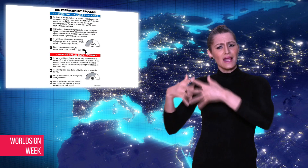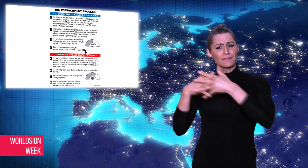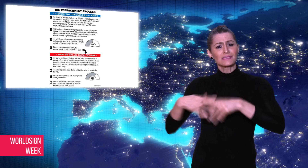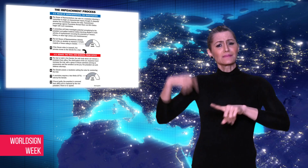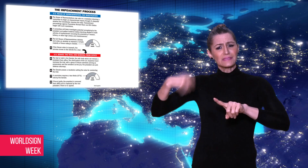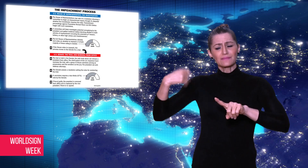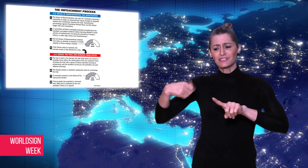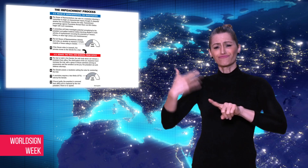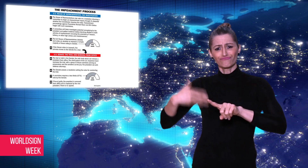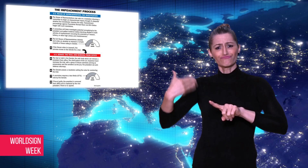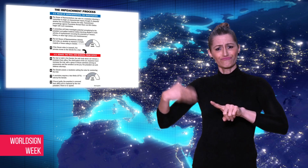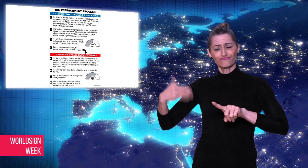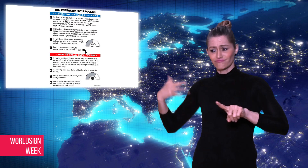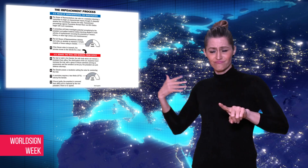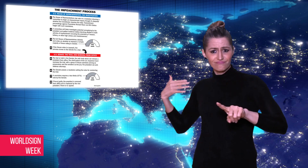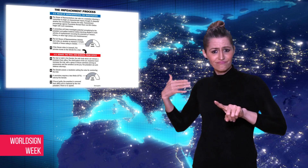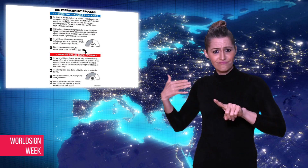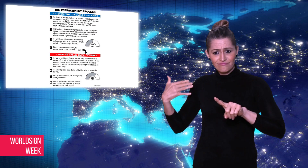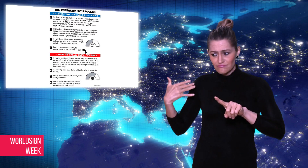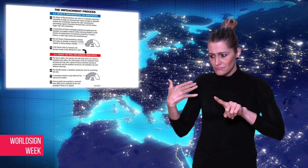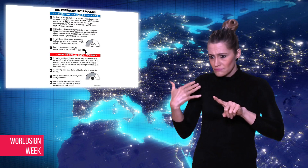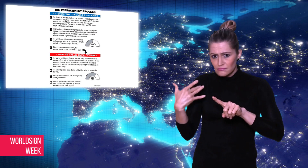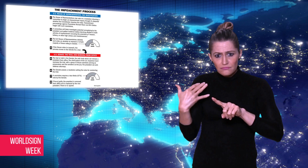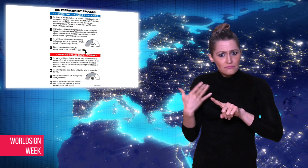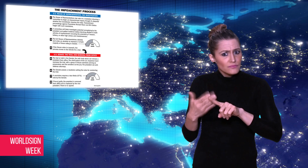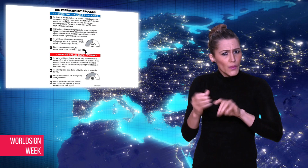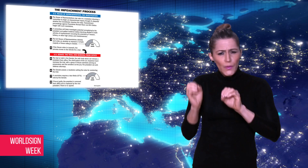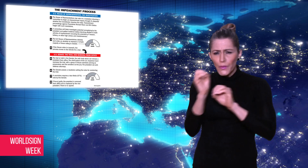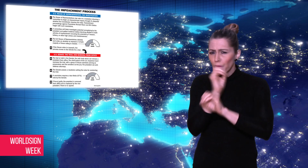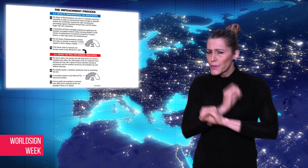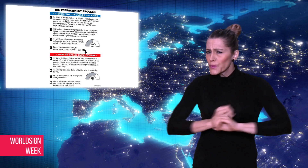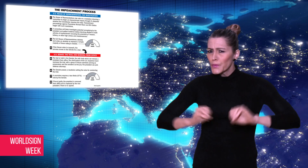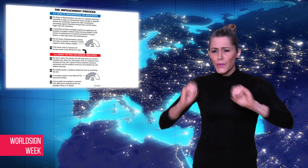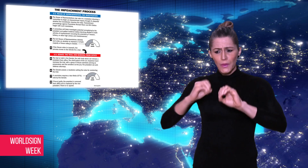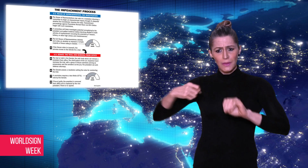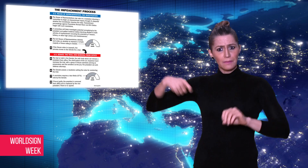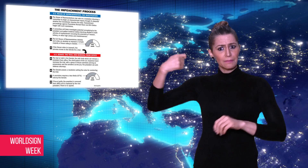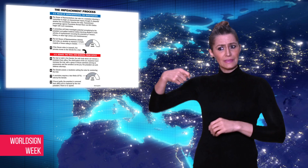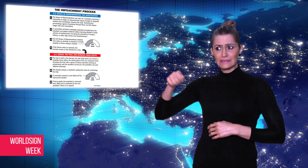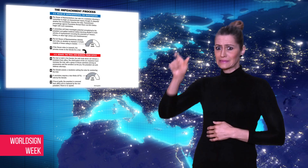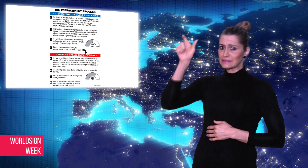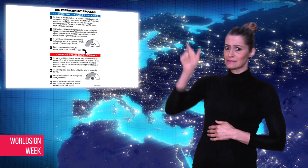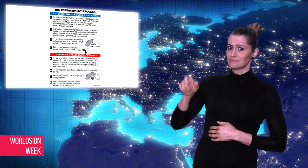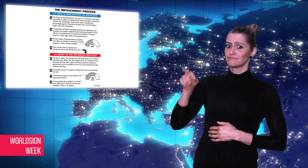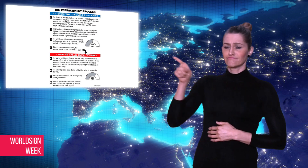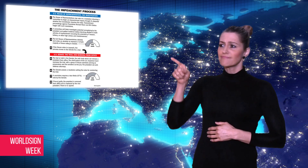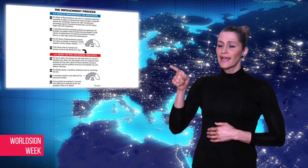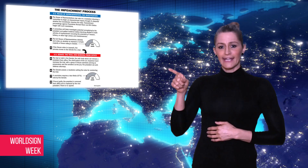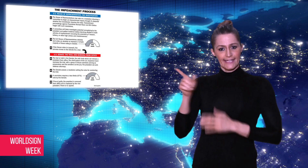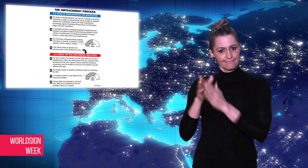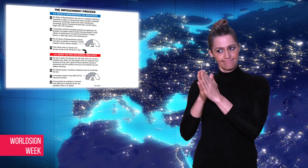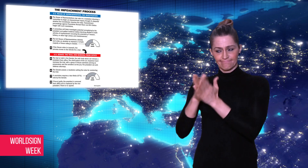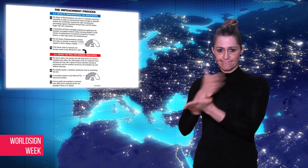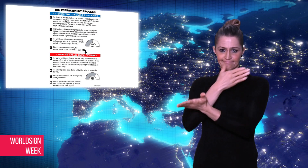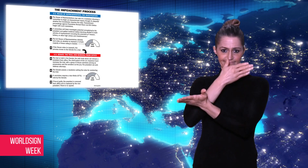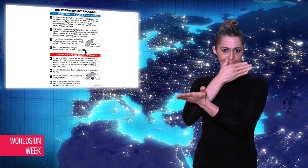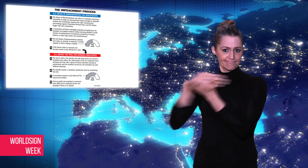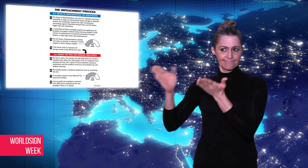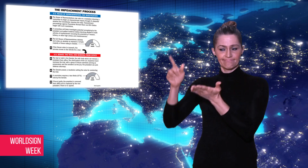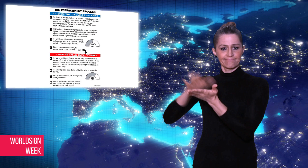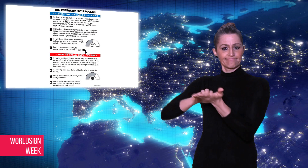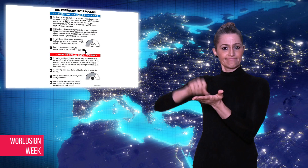presidents have ever been impeached and